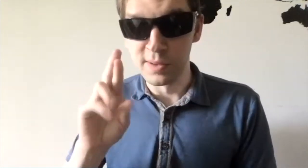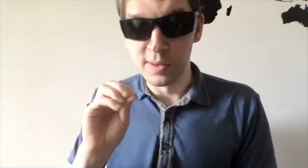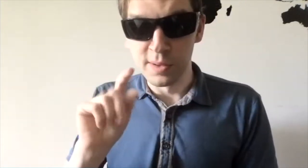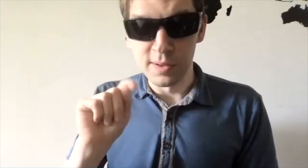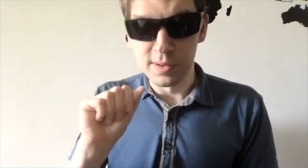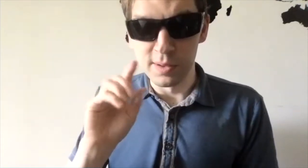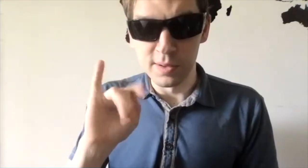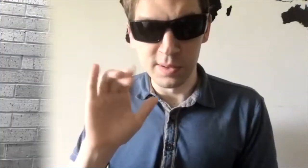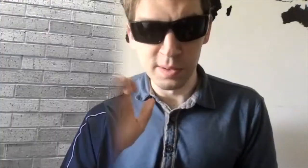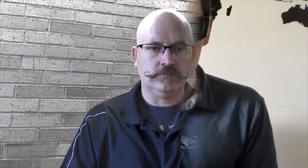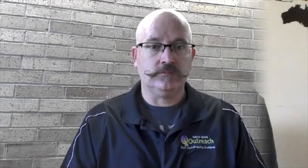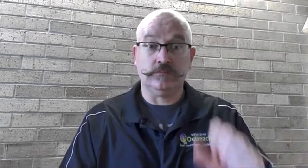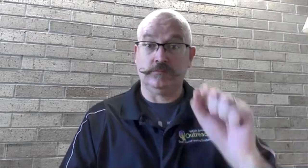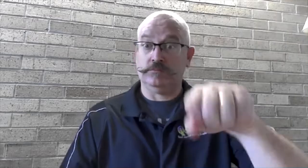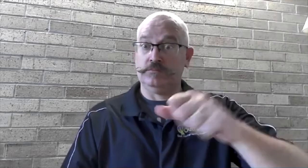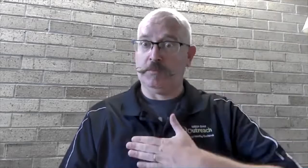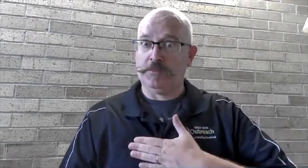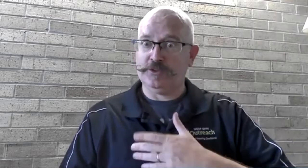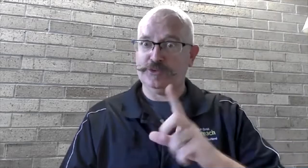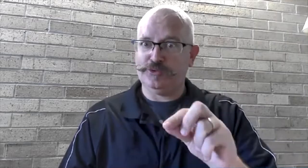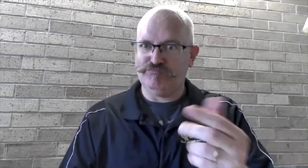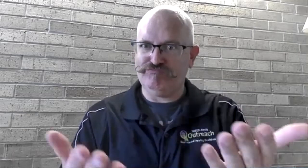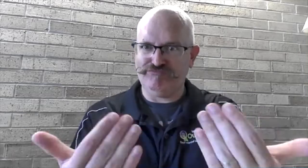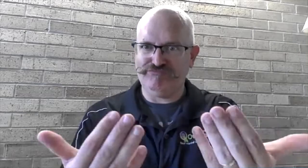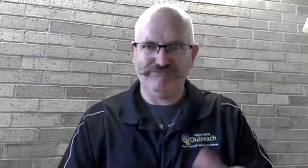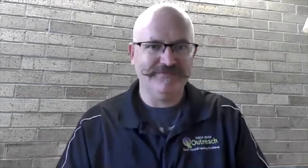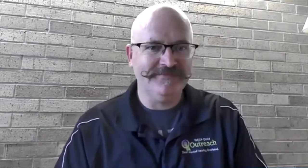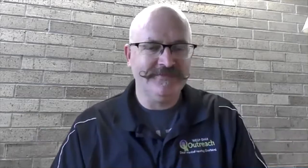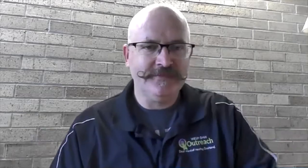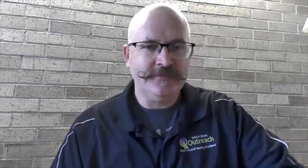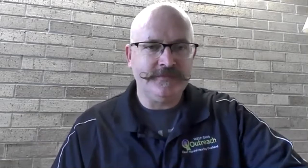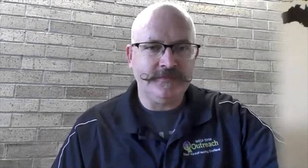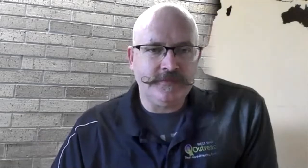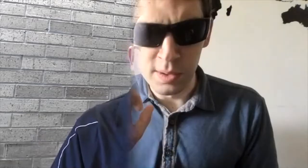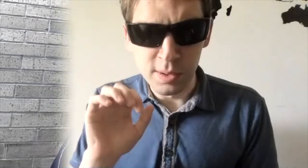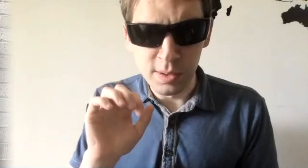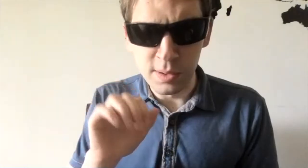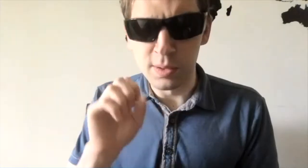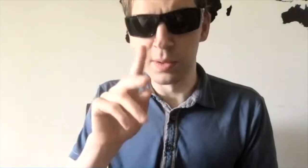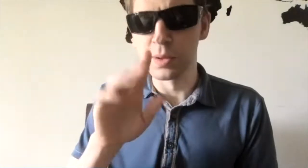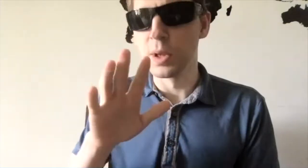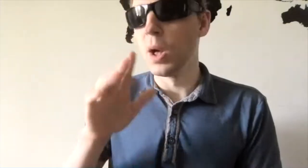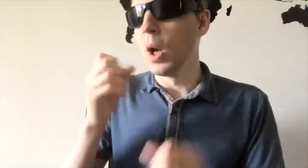You mentioned wanting me to talk about total and tactile and pro-tactile information right?